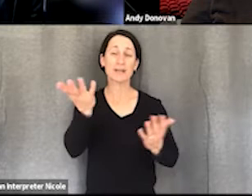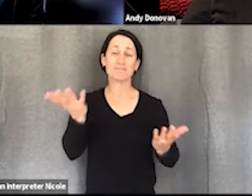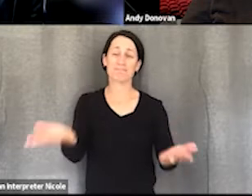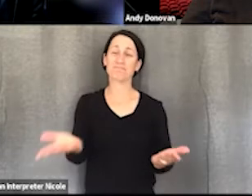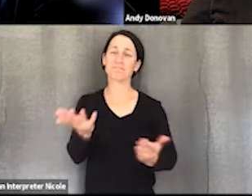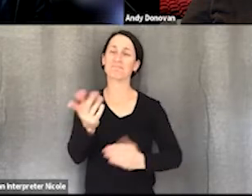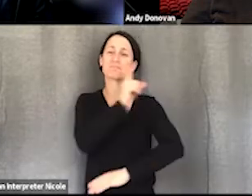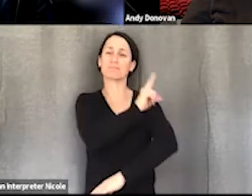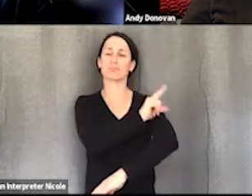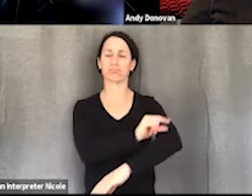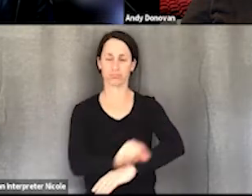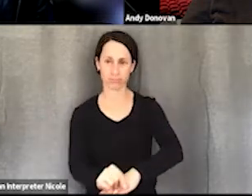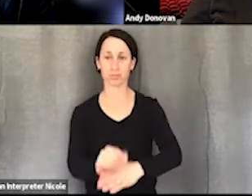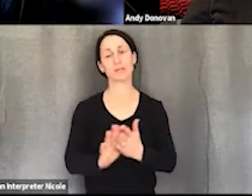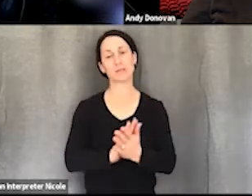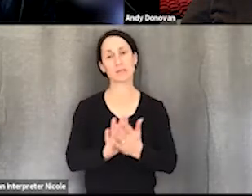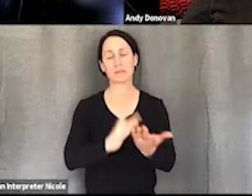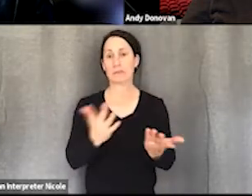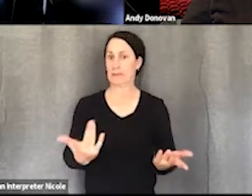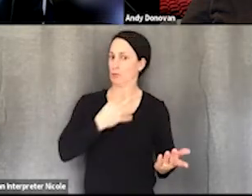So, people say that the risk of future lockdowns is